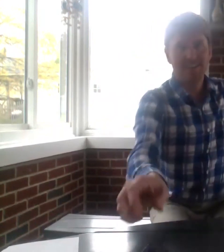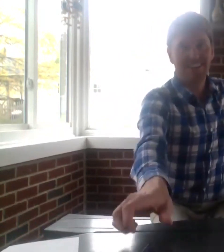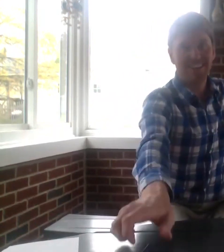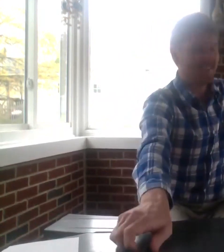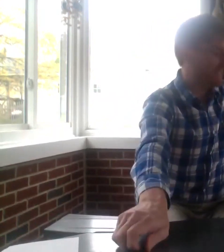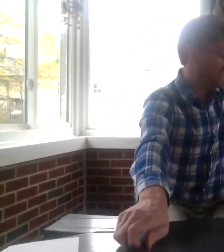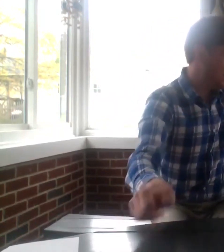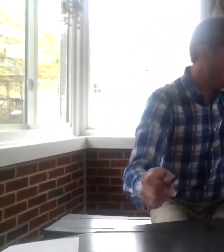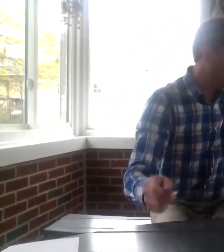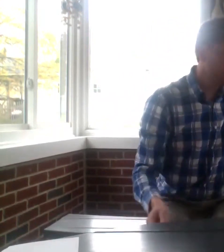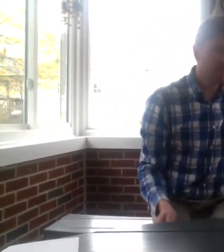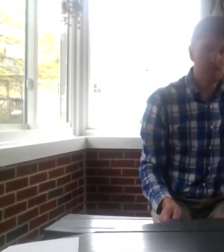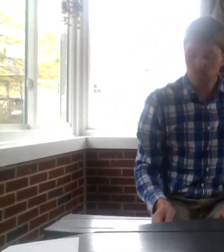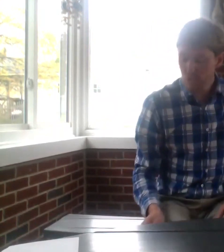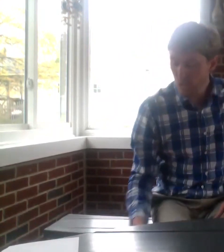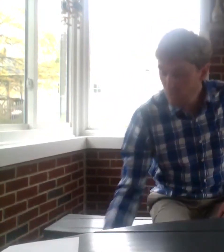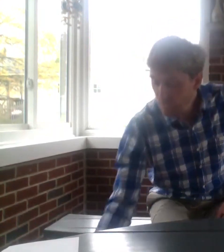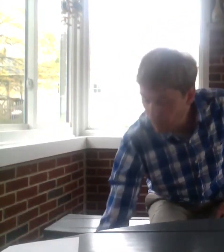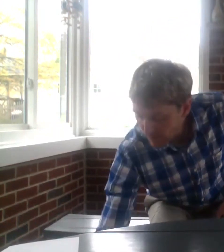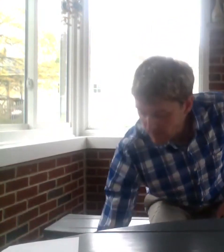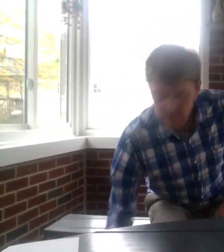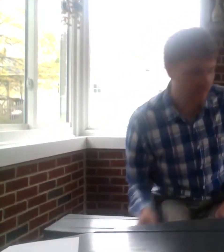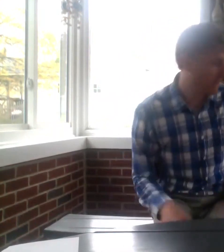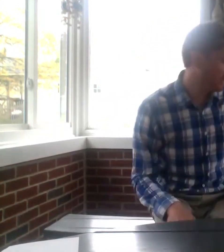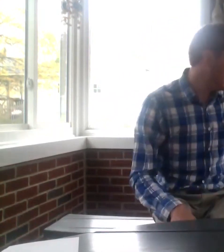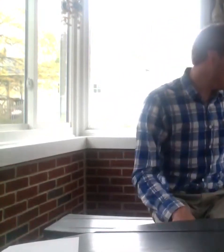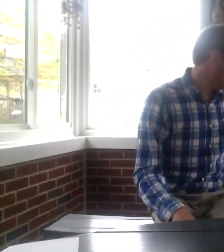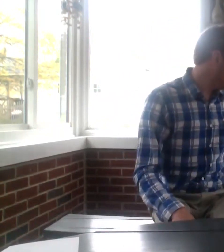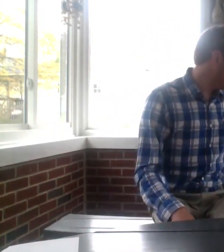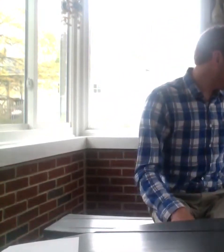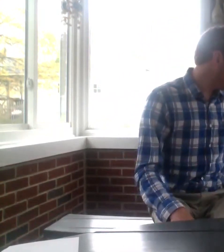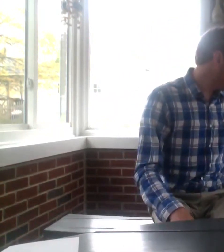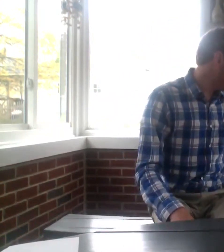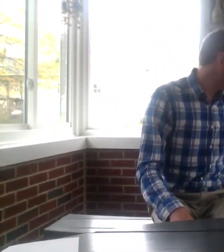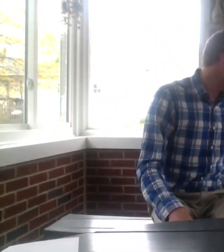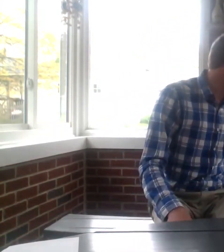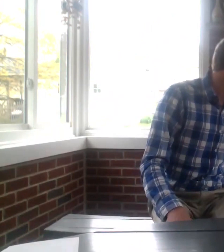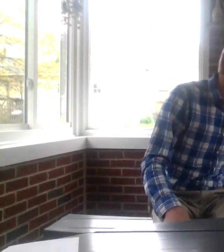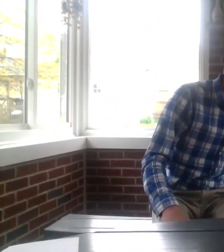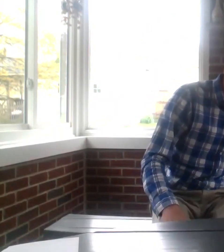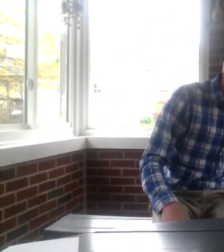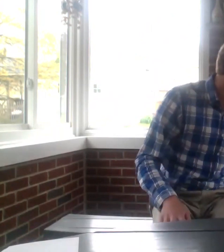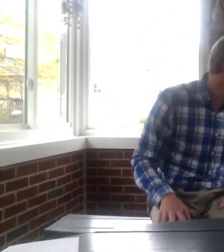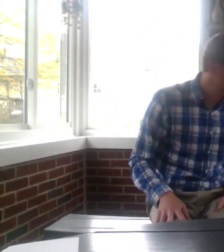Can you put that down so we don't see it yet? The next we're gonna use a tin can,